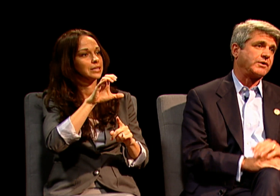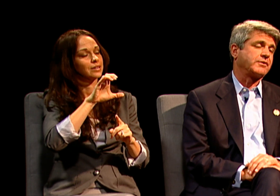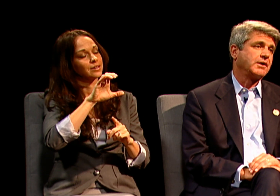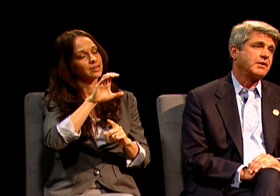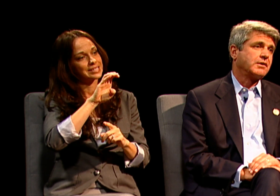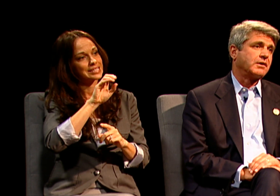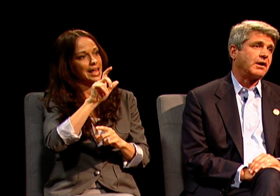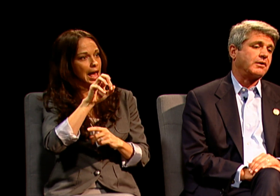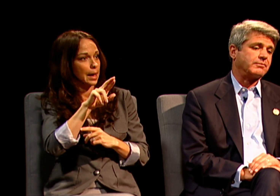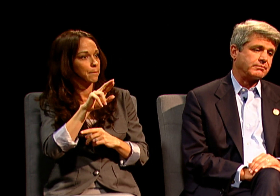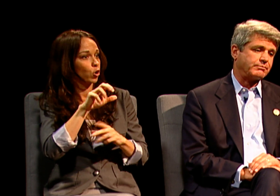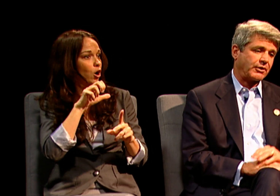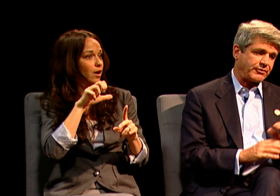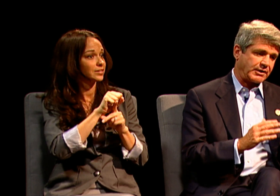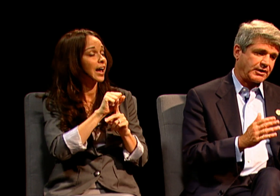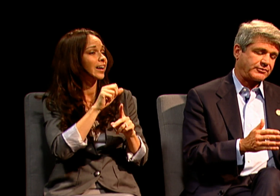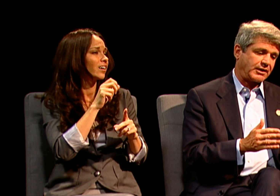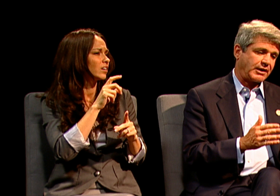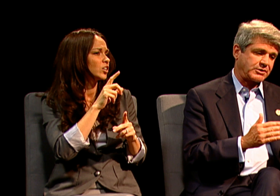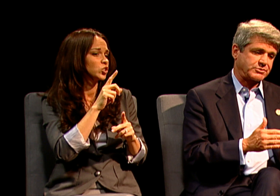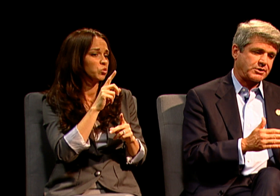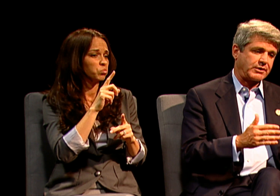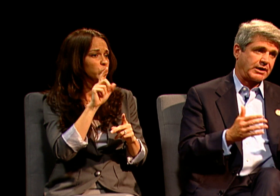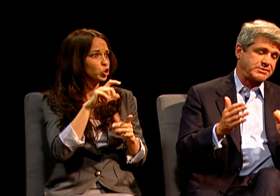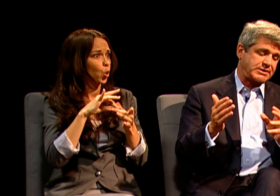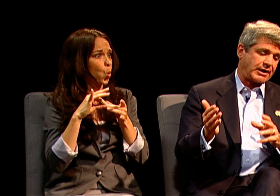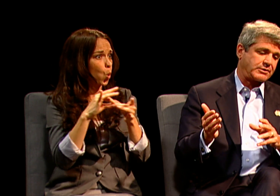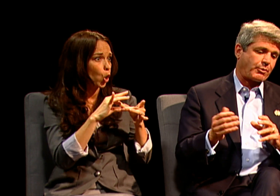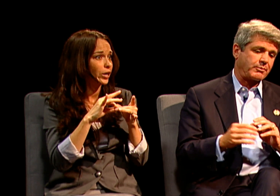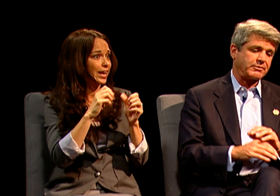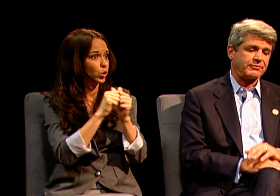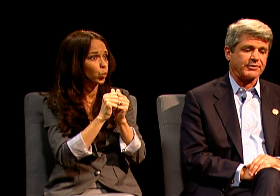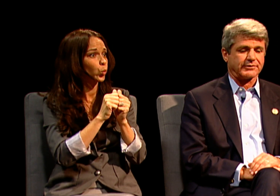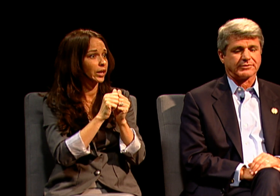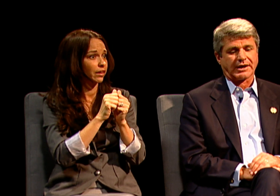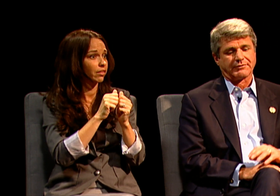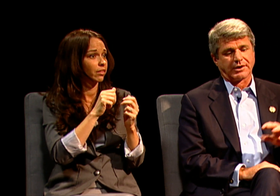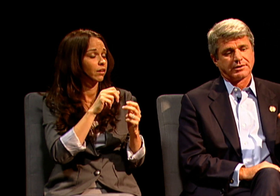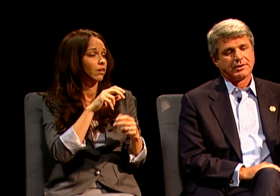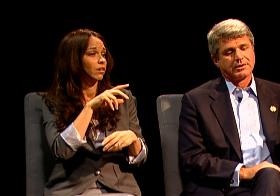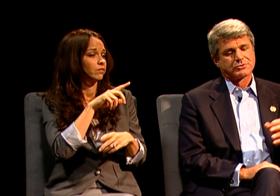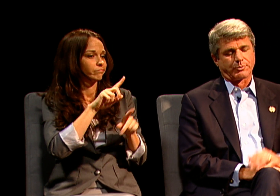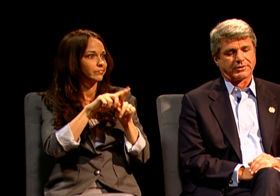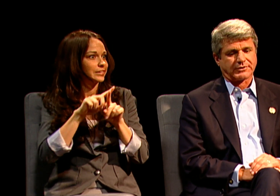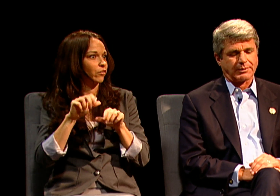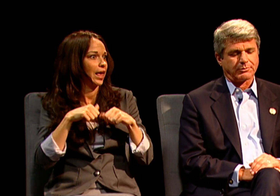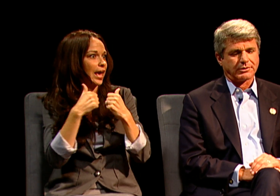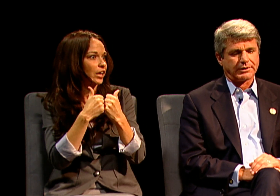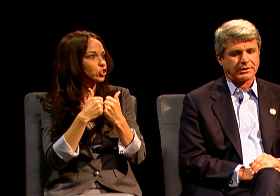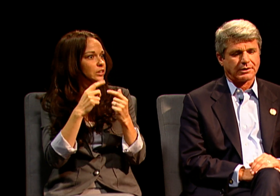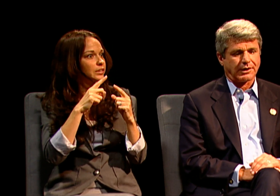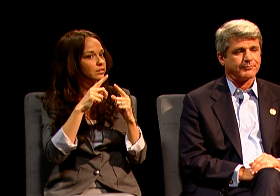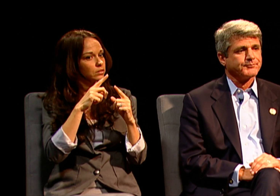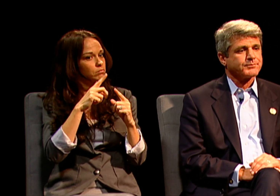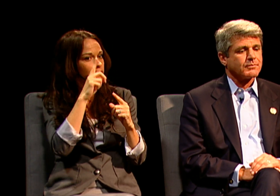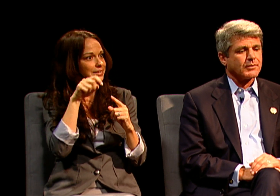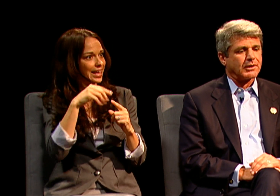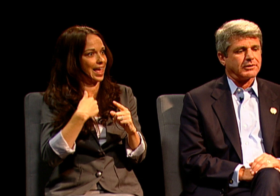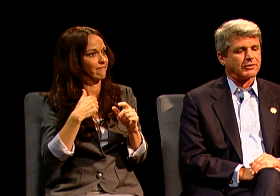WITH BOTH NSA, THE NATIONAL SECURITY AGENCY AND DEPARTMENT OF DEFENSE, THEY THAT HAVE THAT TREMENDOUS CAPABILITY.